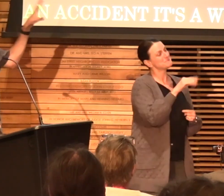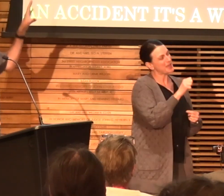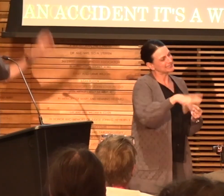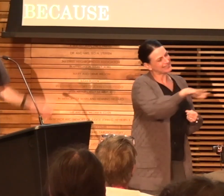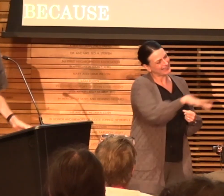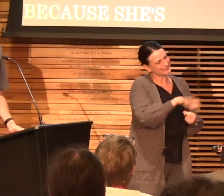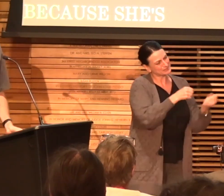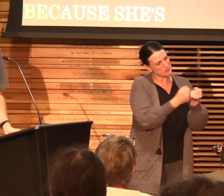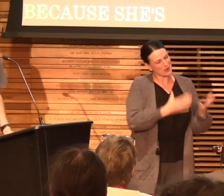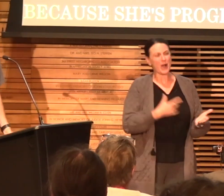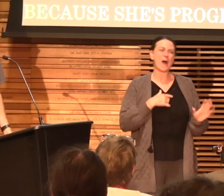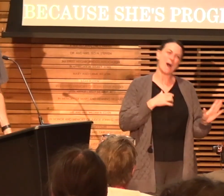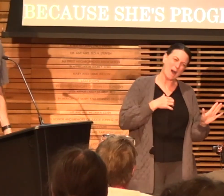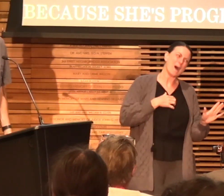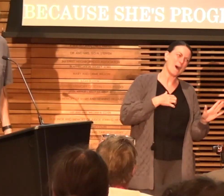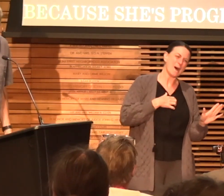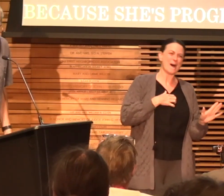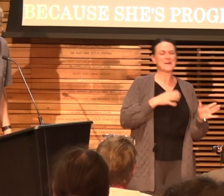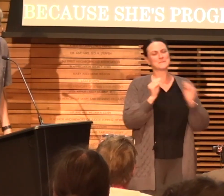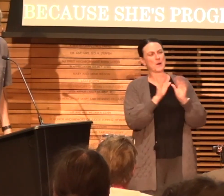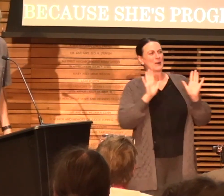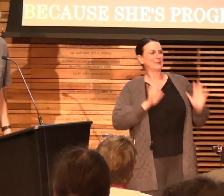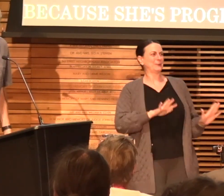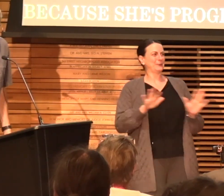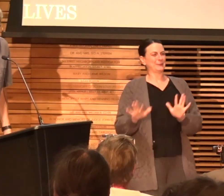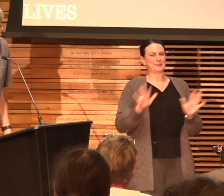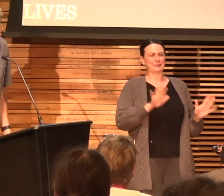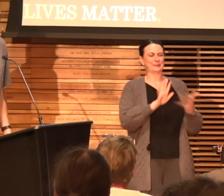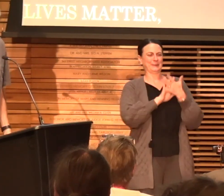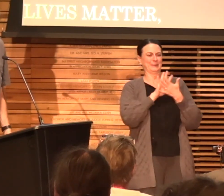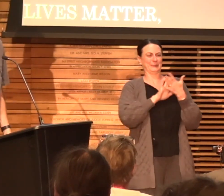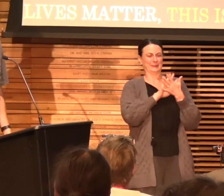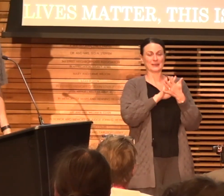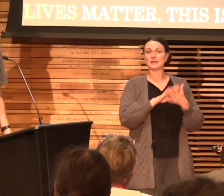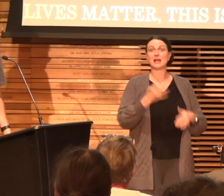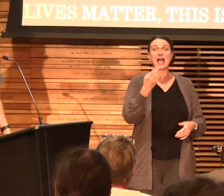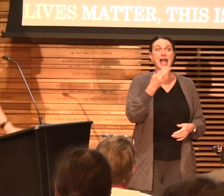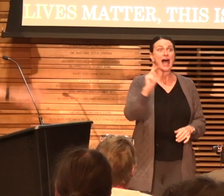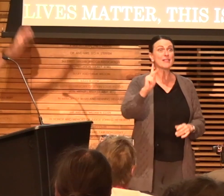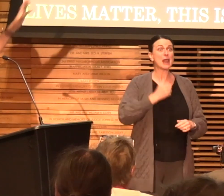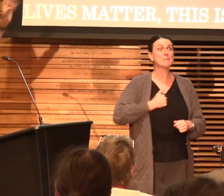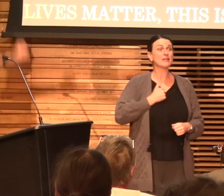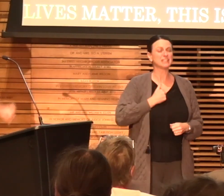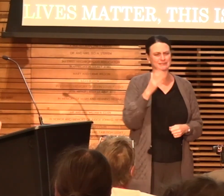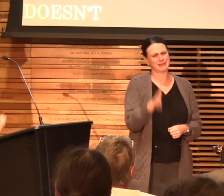This is Helen Keller. But Helen doesn't apologize, she just moves on. It's just unusual.